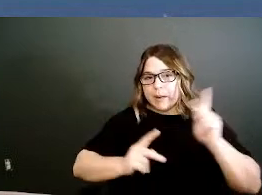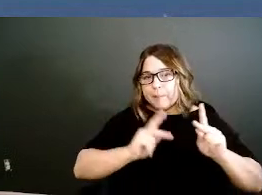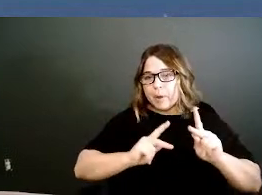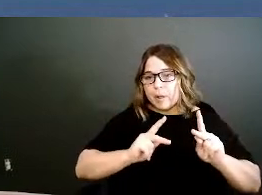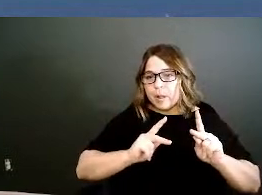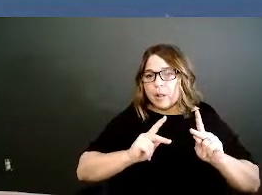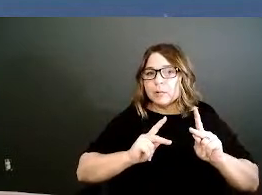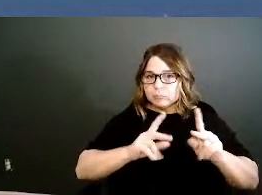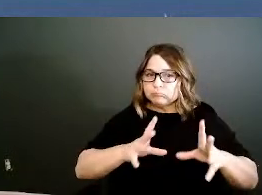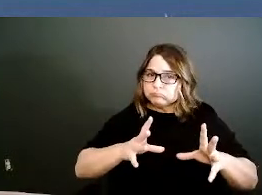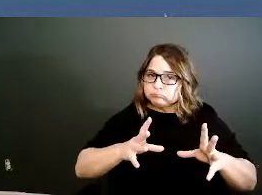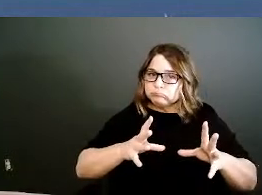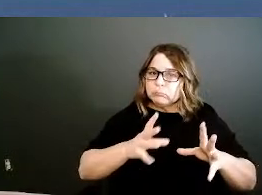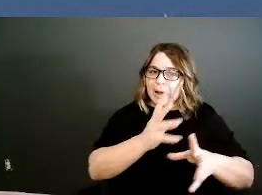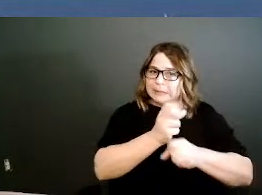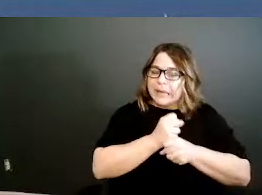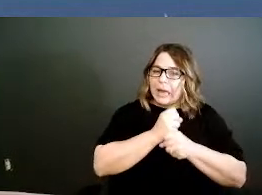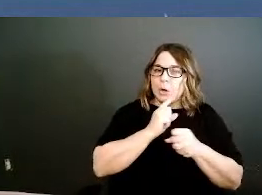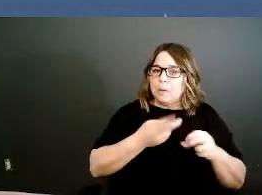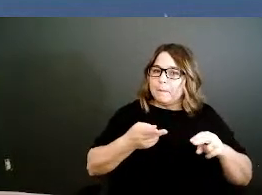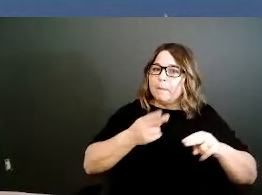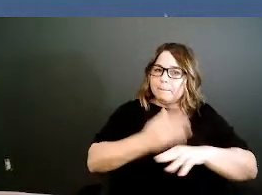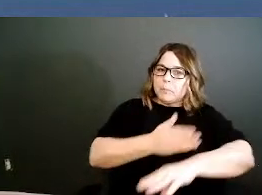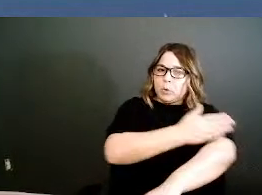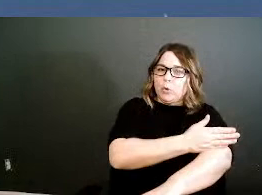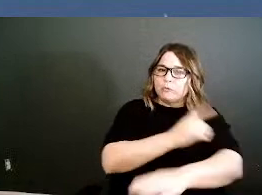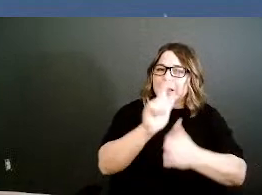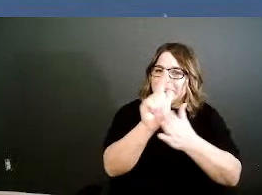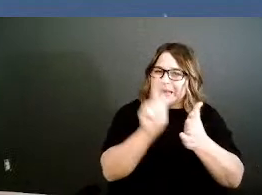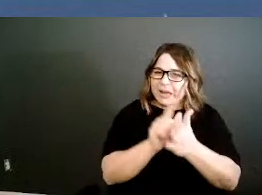INDIVIDUAL, THEIR FAMILY AND THE COMMUNITY ARE SUBSTANTIAL.